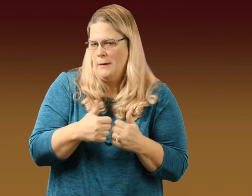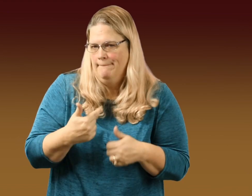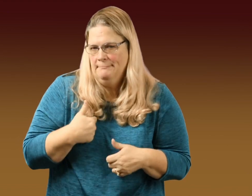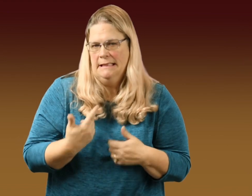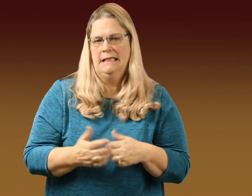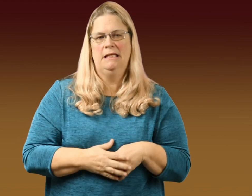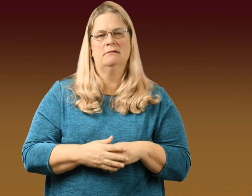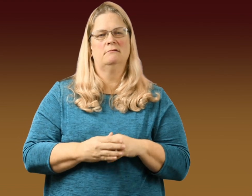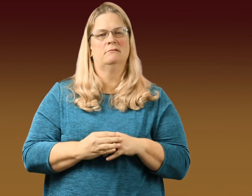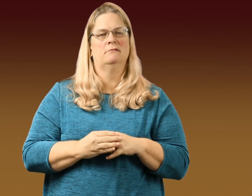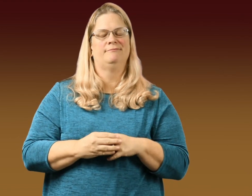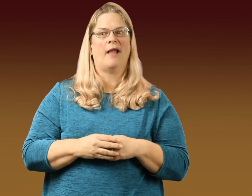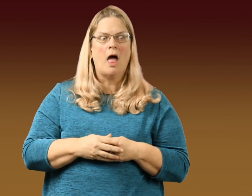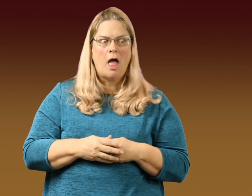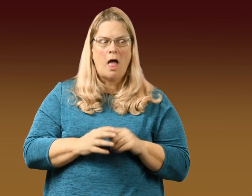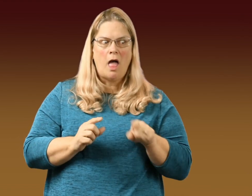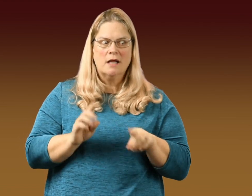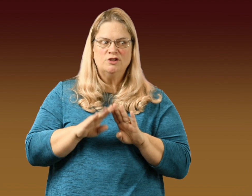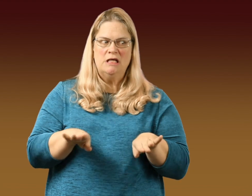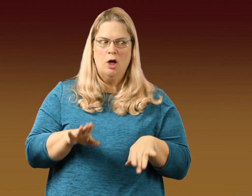I'm worthless. Something's wrong with me.